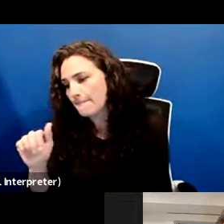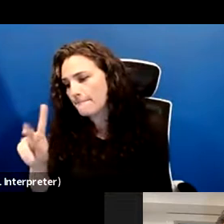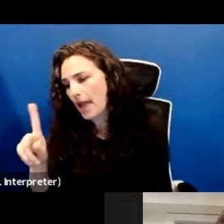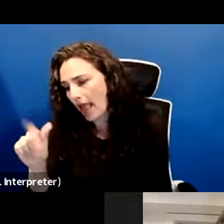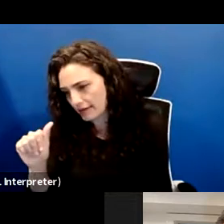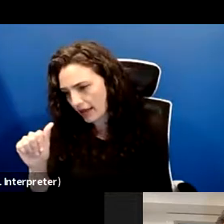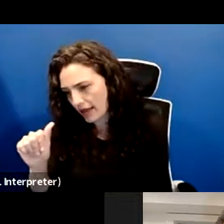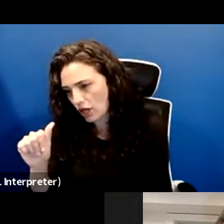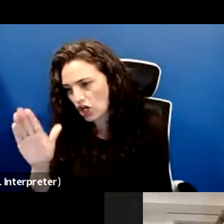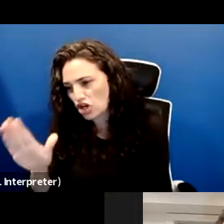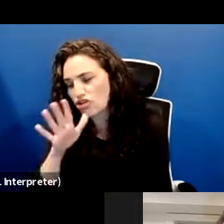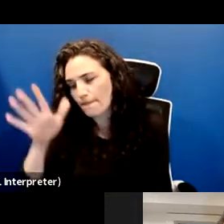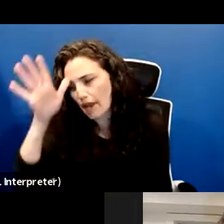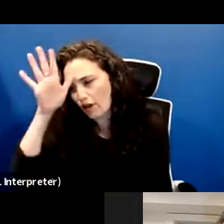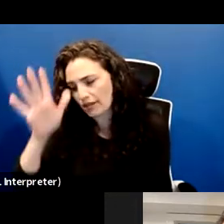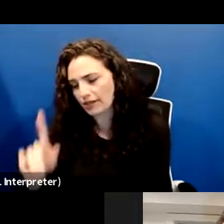her parents coming part of her birth